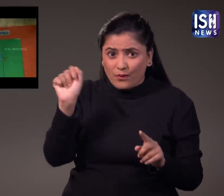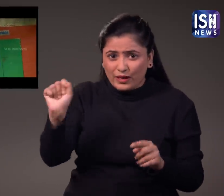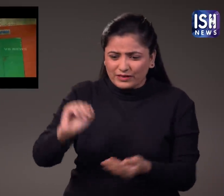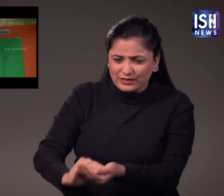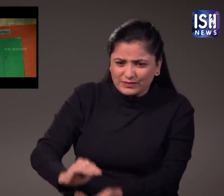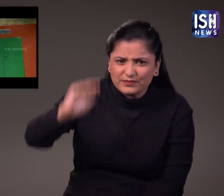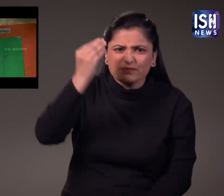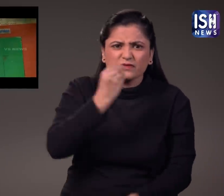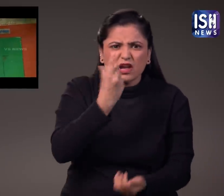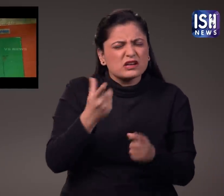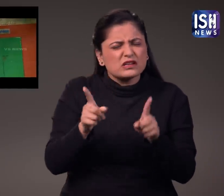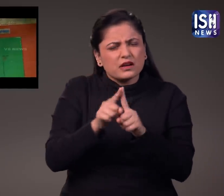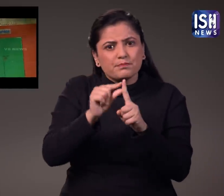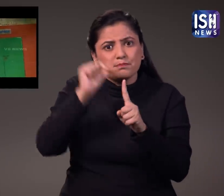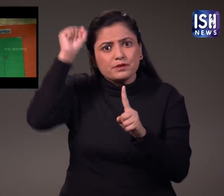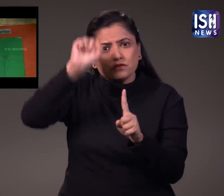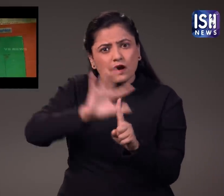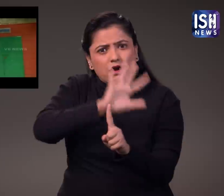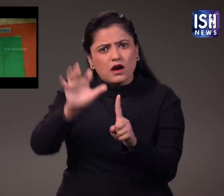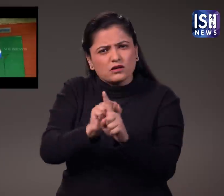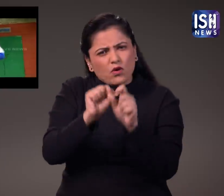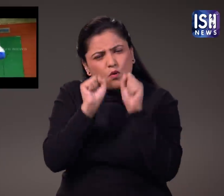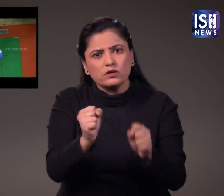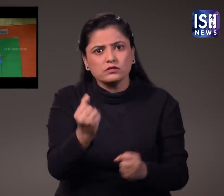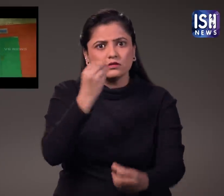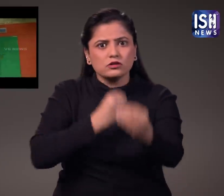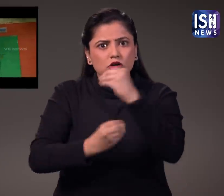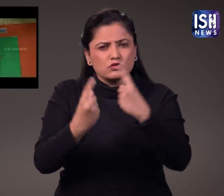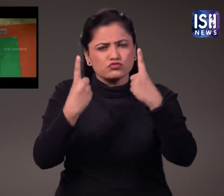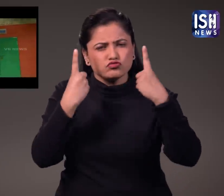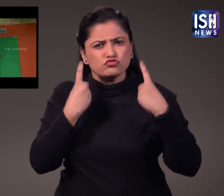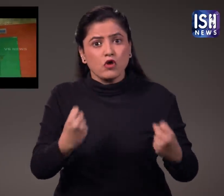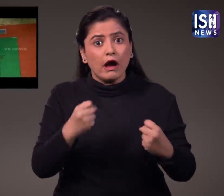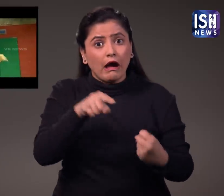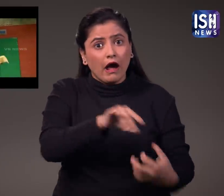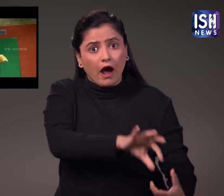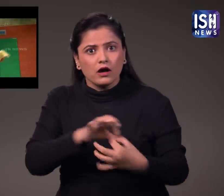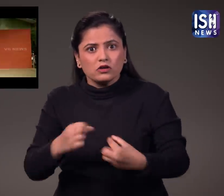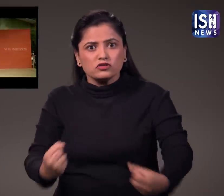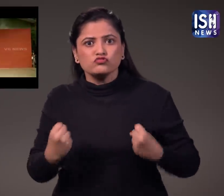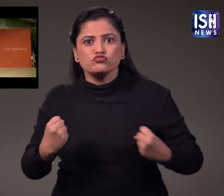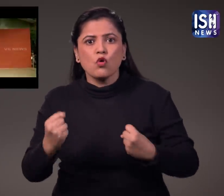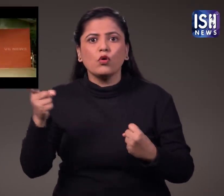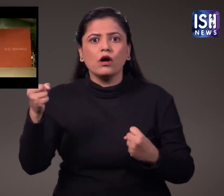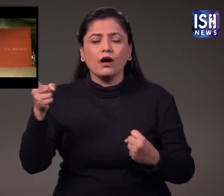and he was prone to eating Punjabi foods which became the secret of his health.